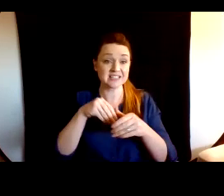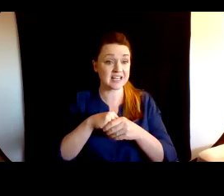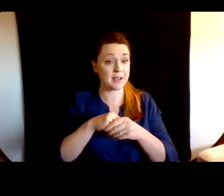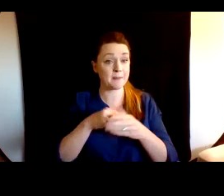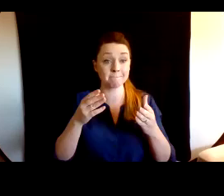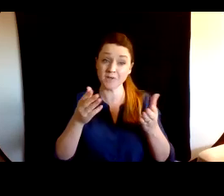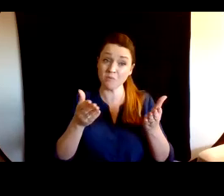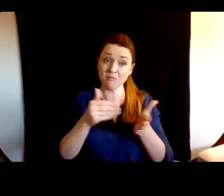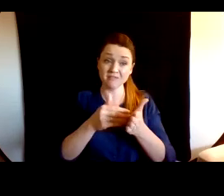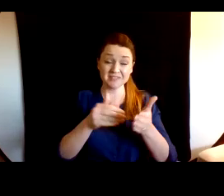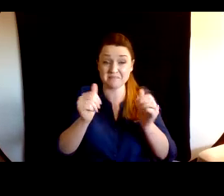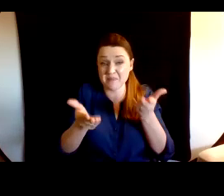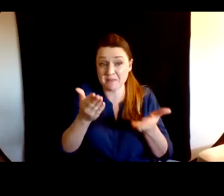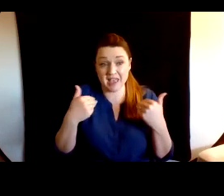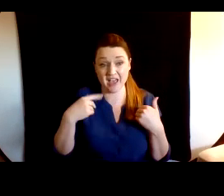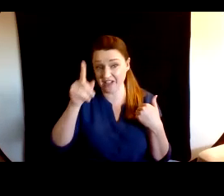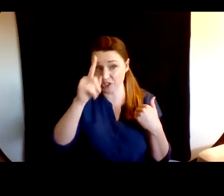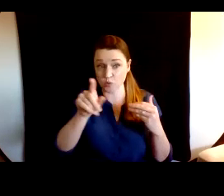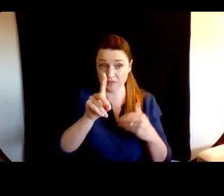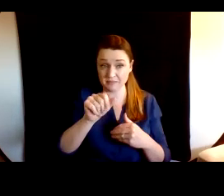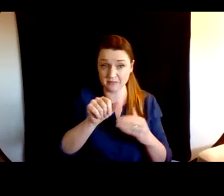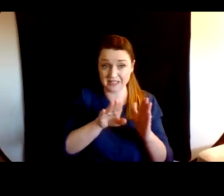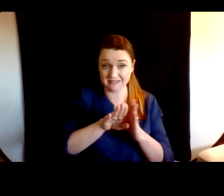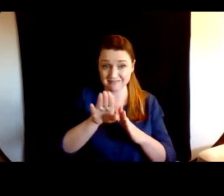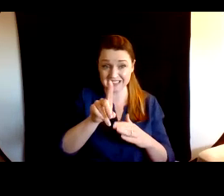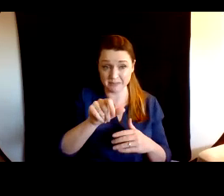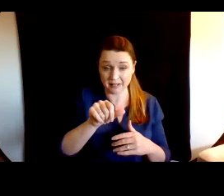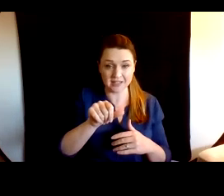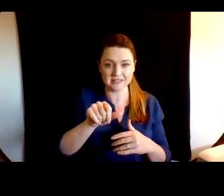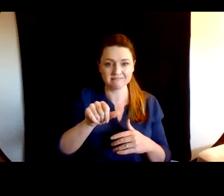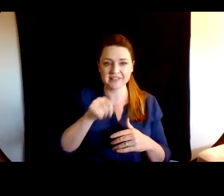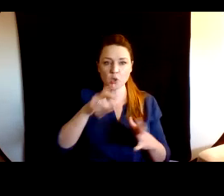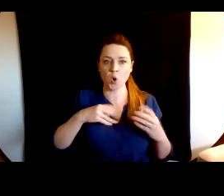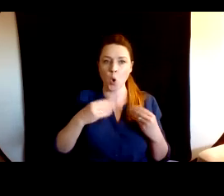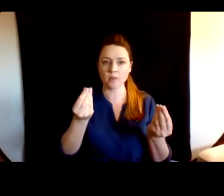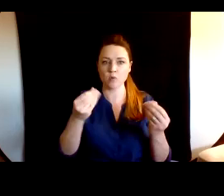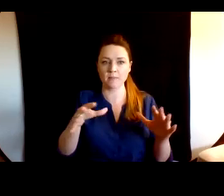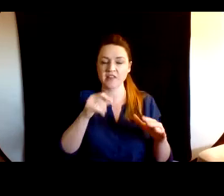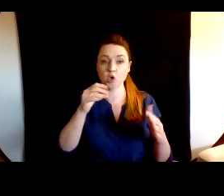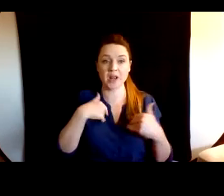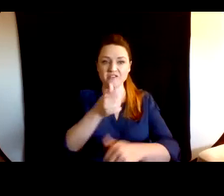or developmental disabilities do not own those properties. And thus don't have the authority or can't even afford